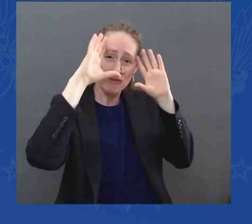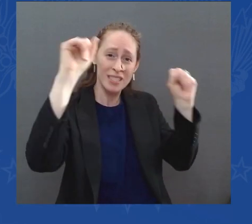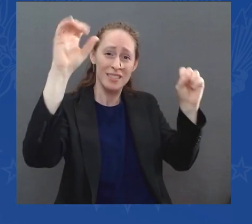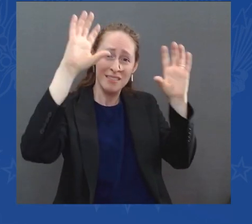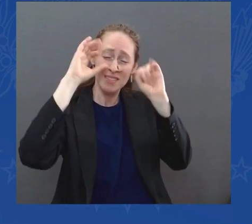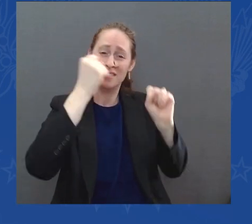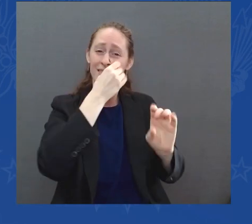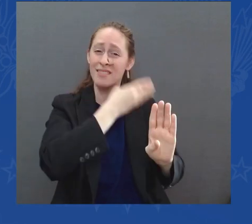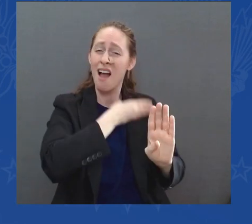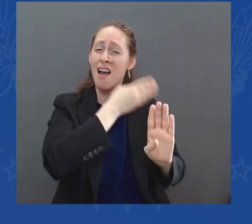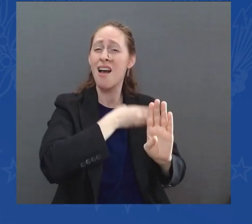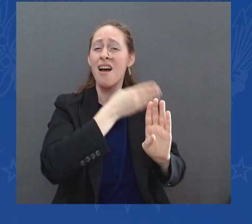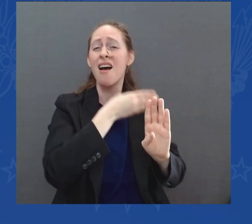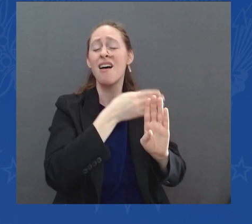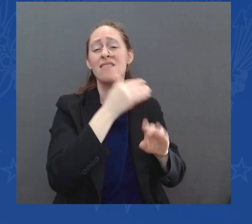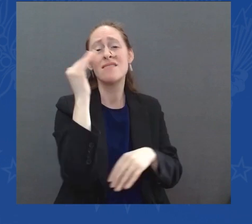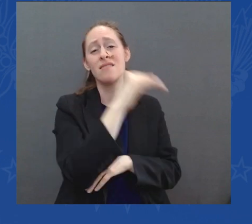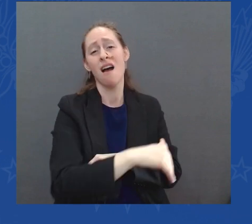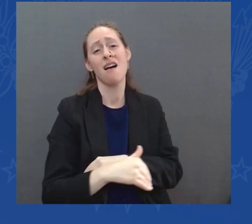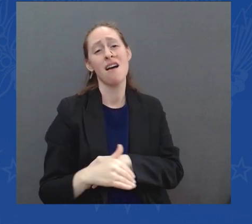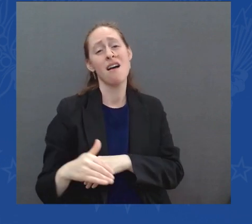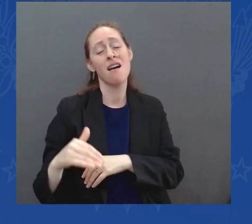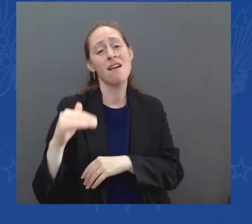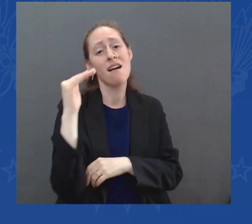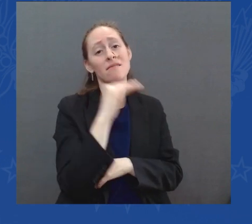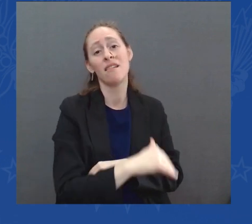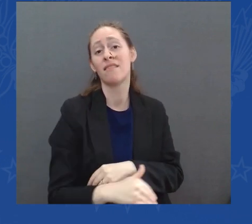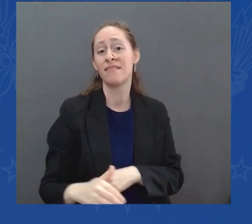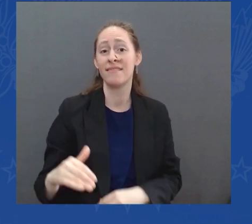in the wake of some of these most brutal attacks